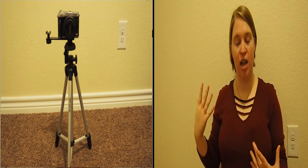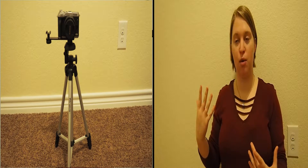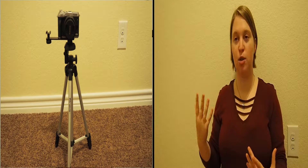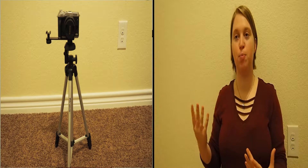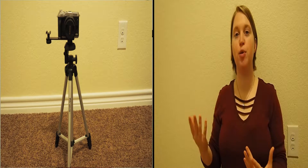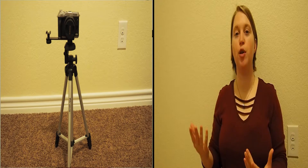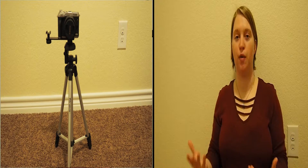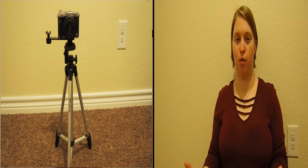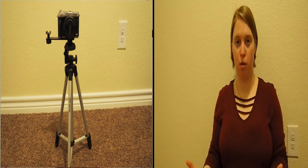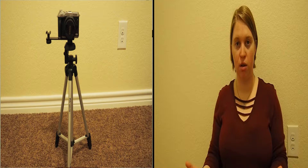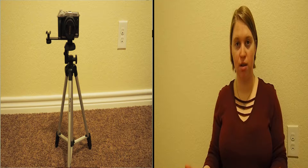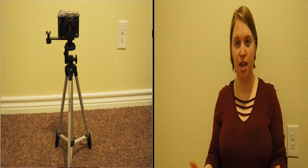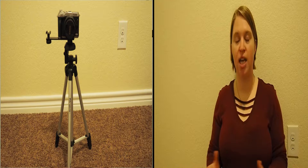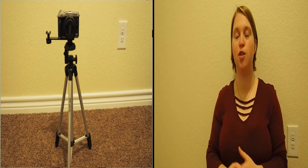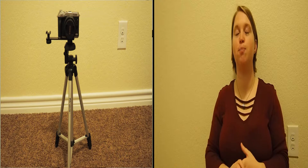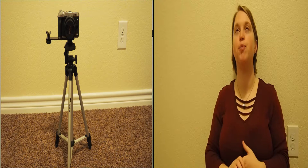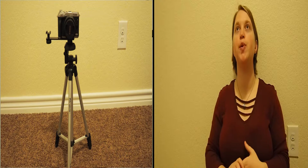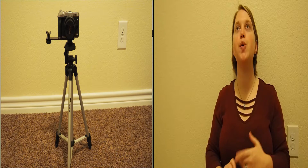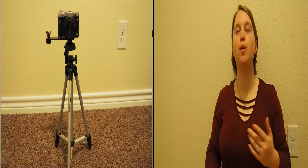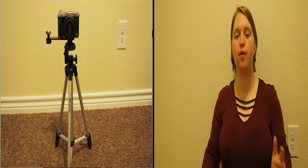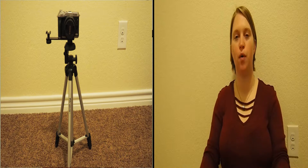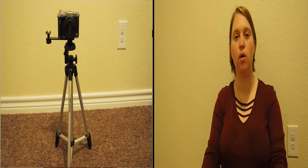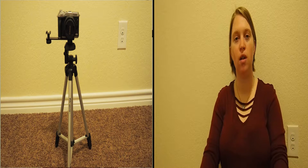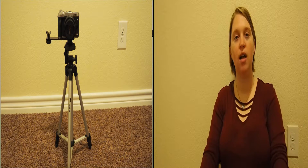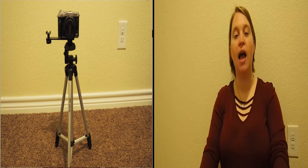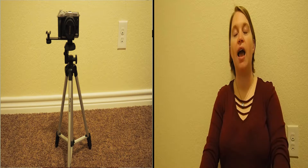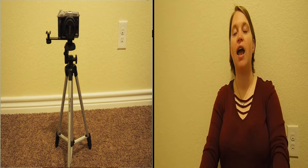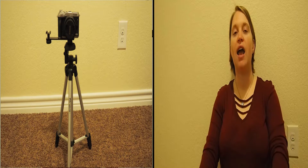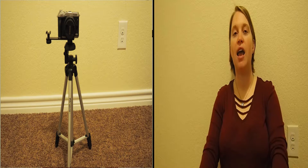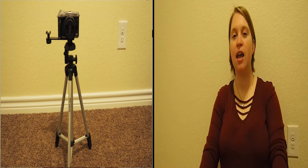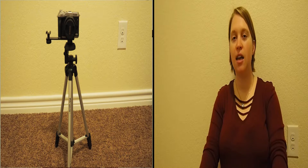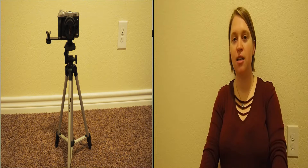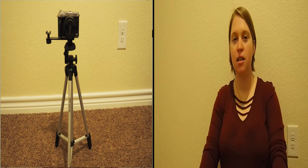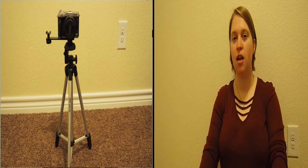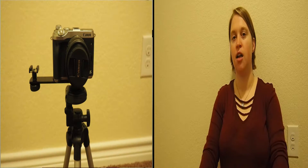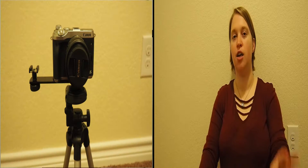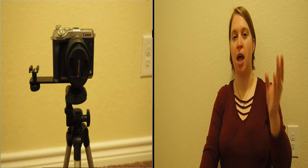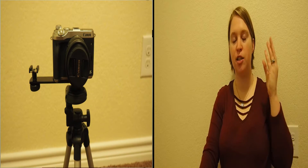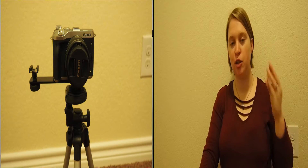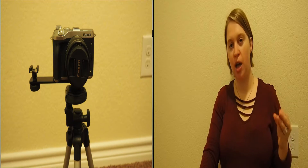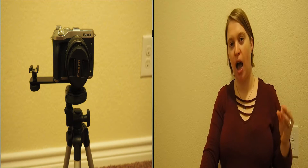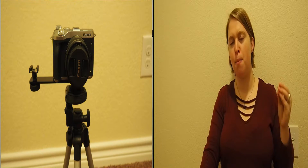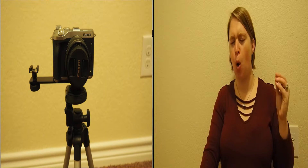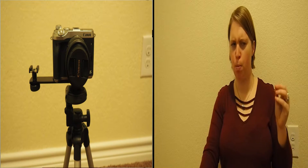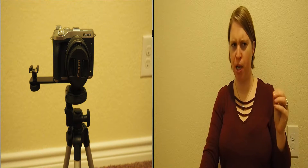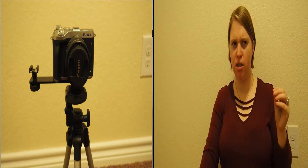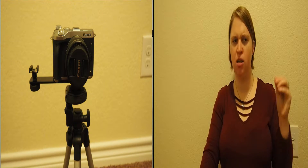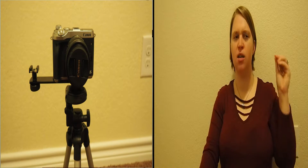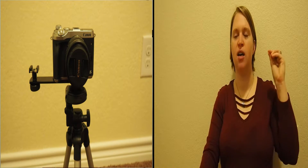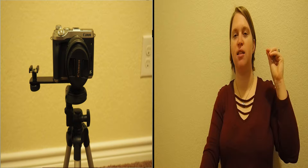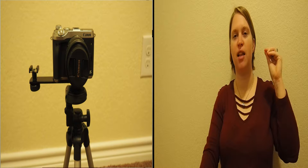it looks beautiful, it's beautiful and as you, I'm hoping that